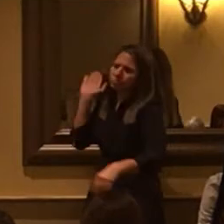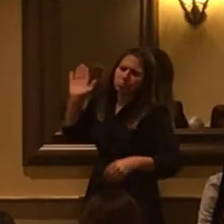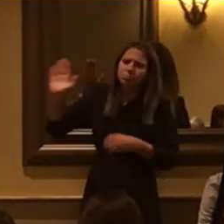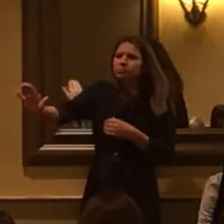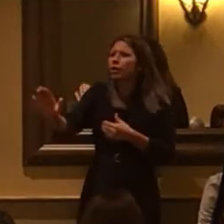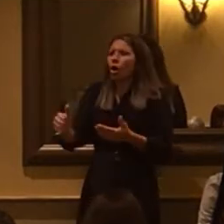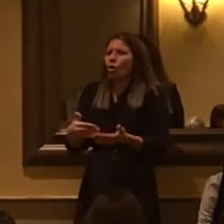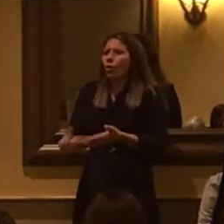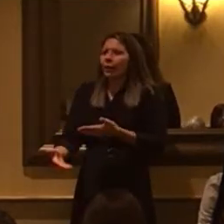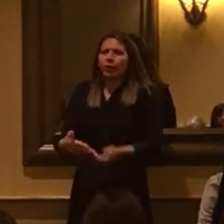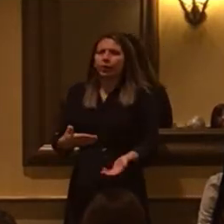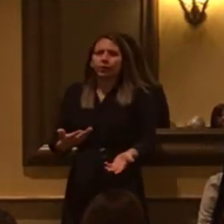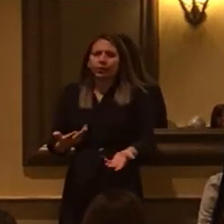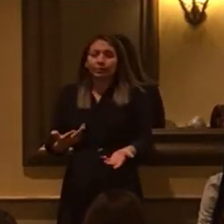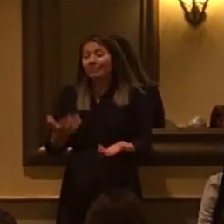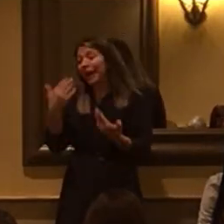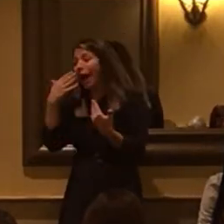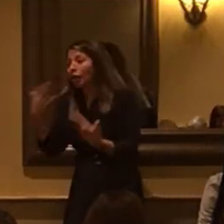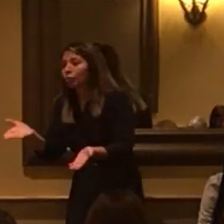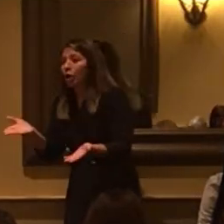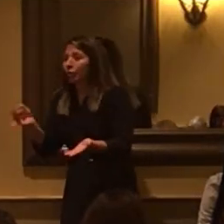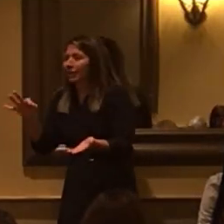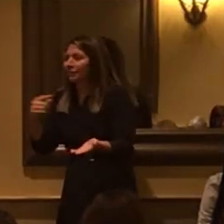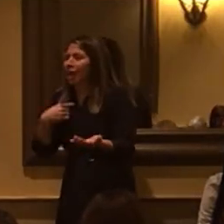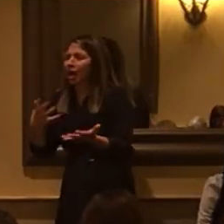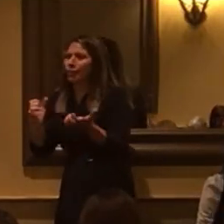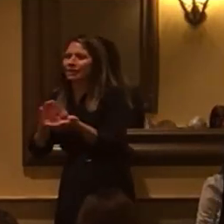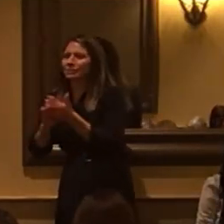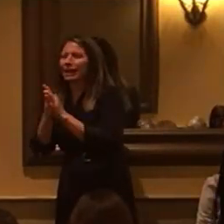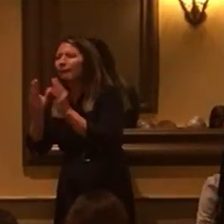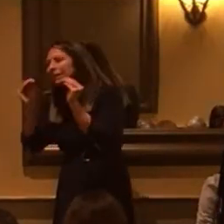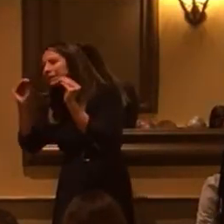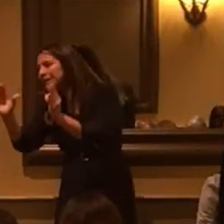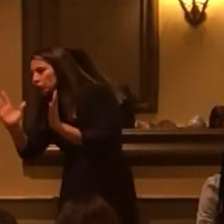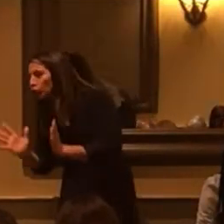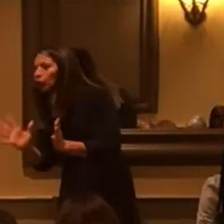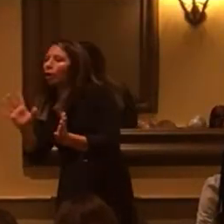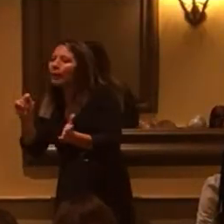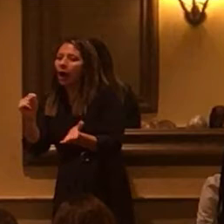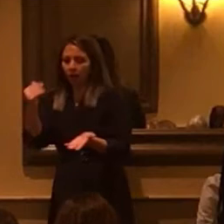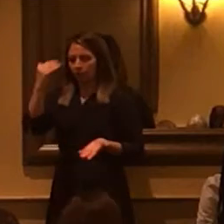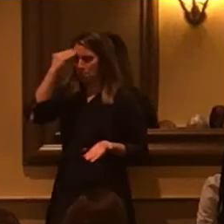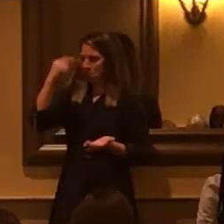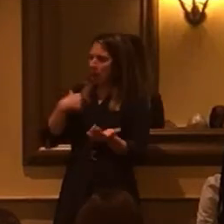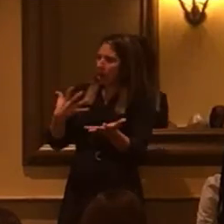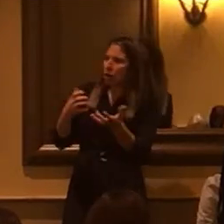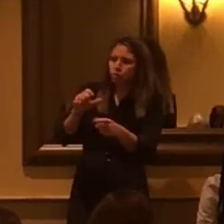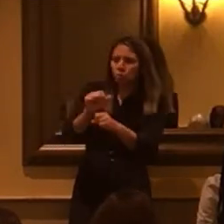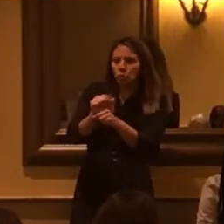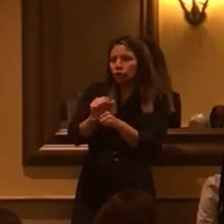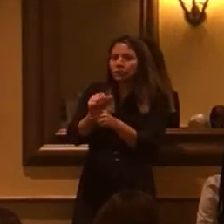whether and - well, I don't know if I necessarily want to be a teacher, I know I want to work in some way, shape or form helping people,